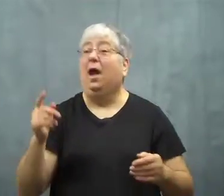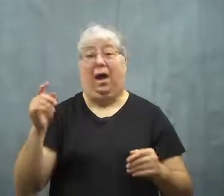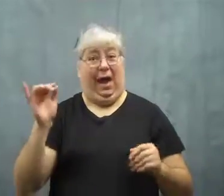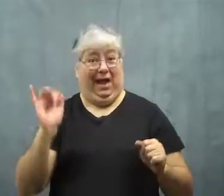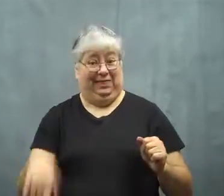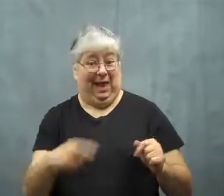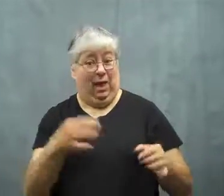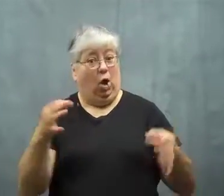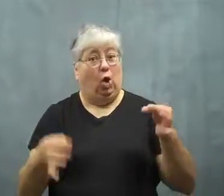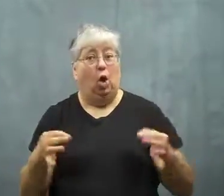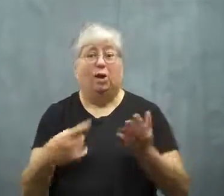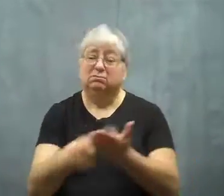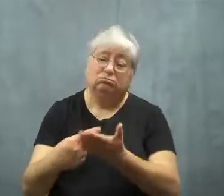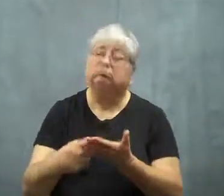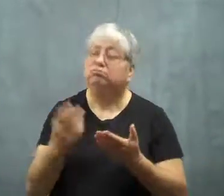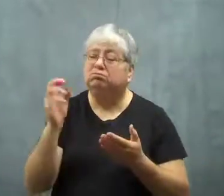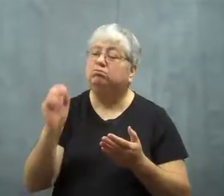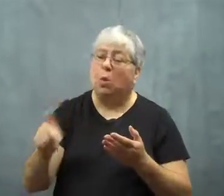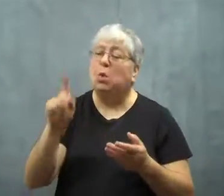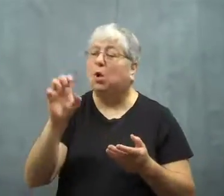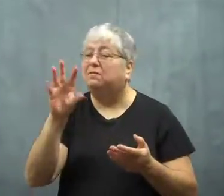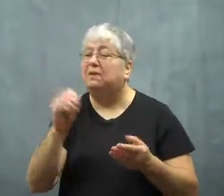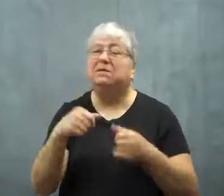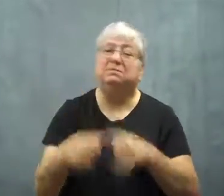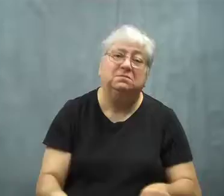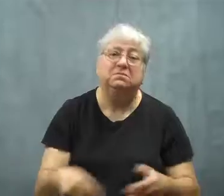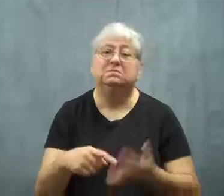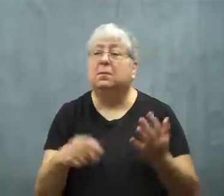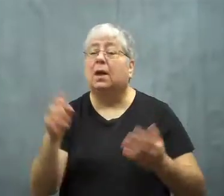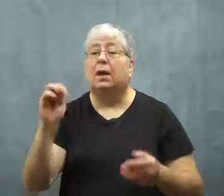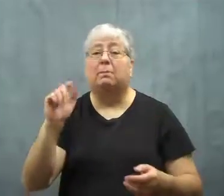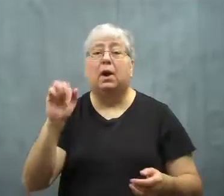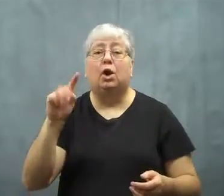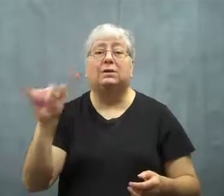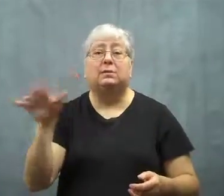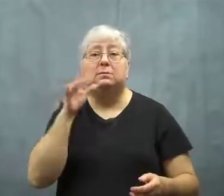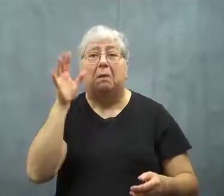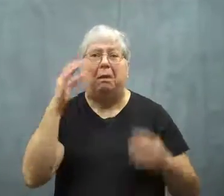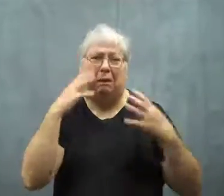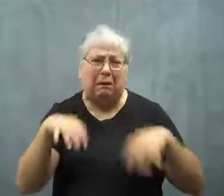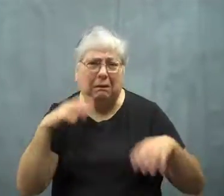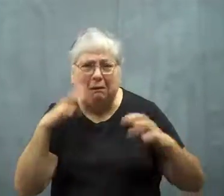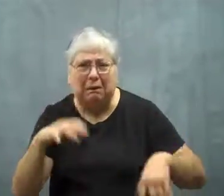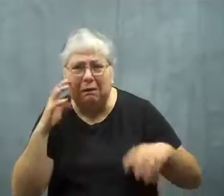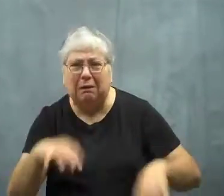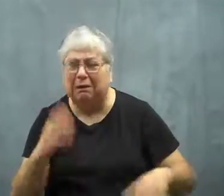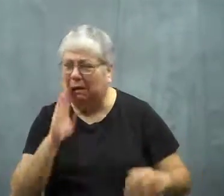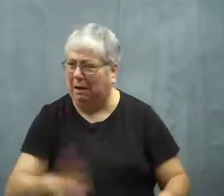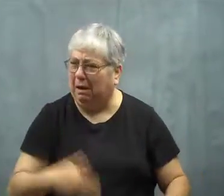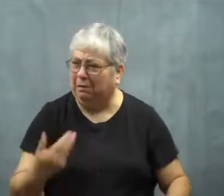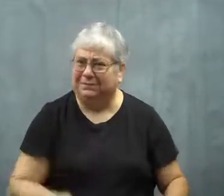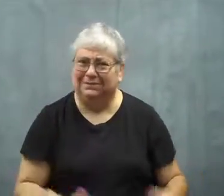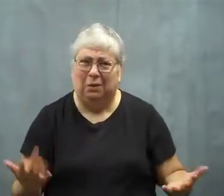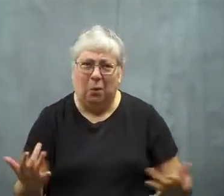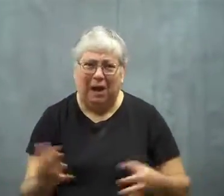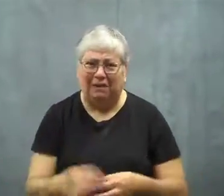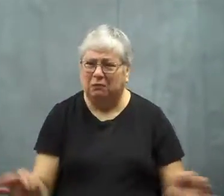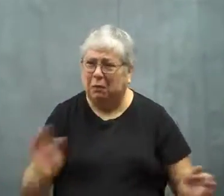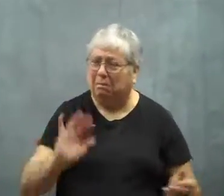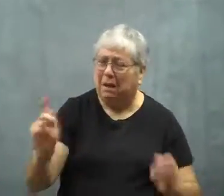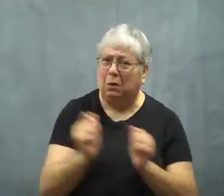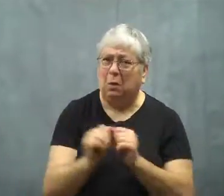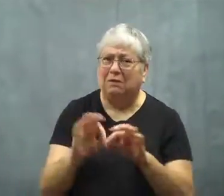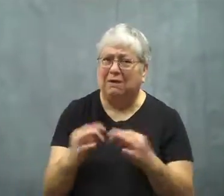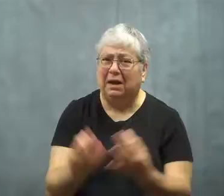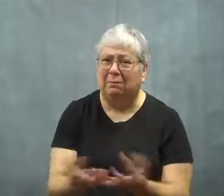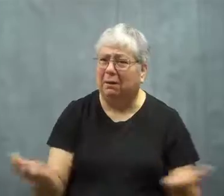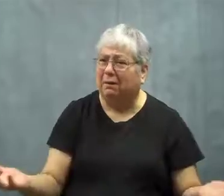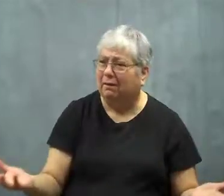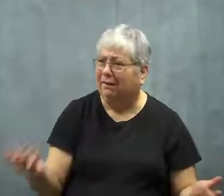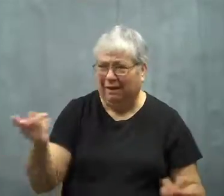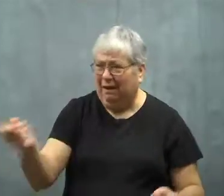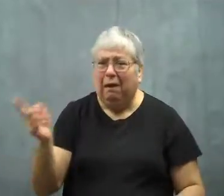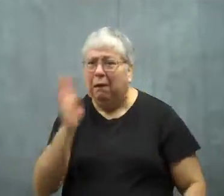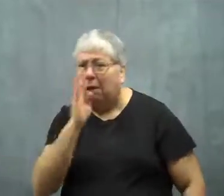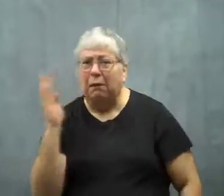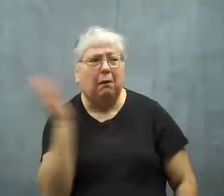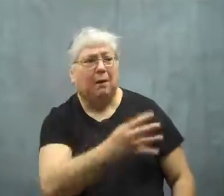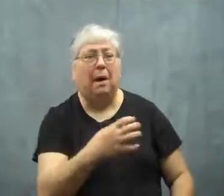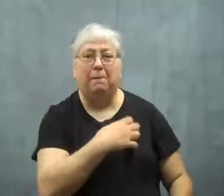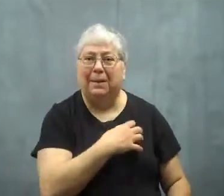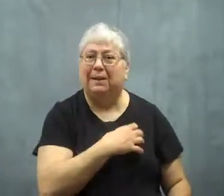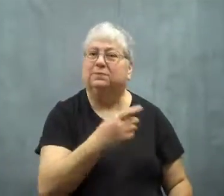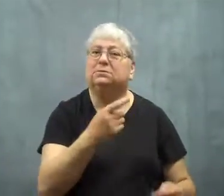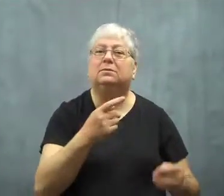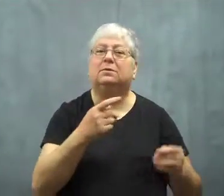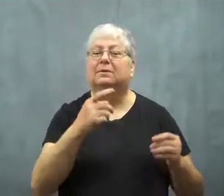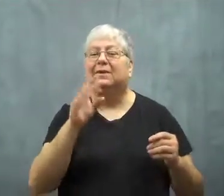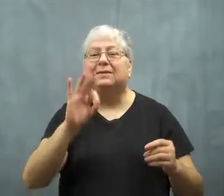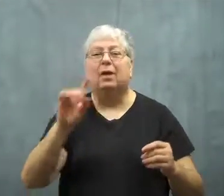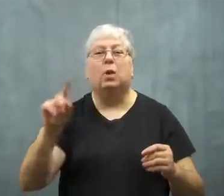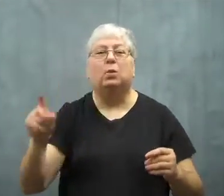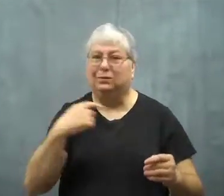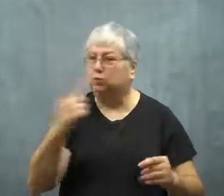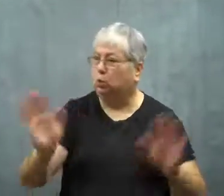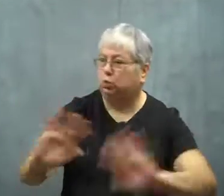Martin's parents cried during the proceeding.